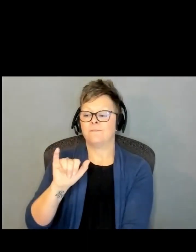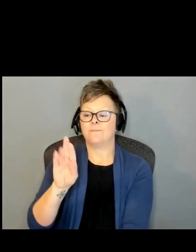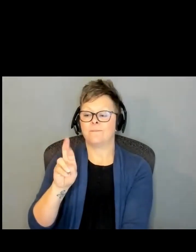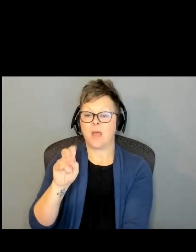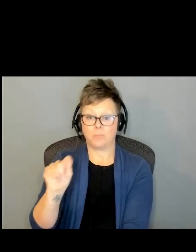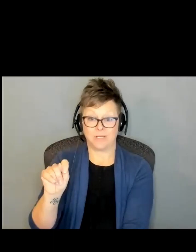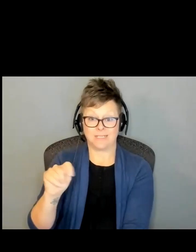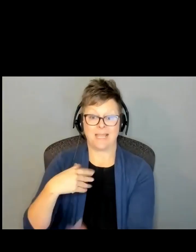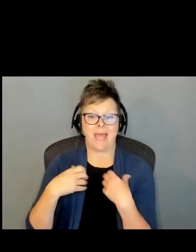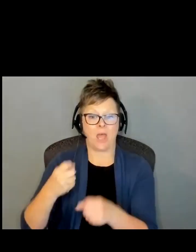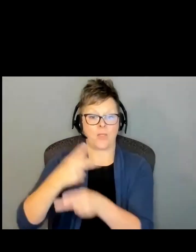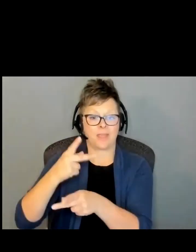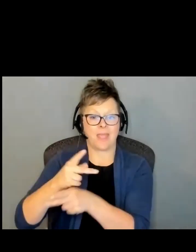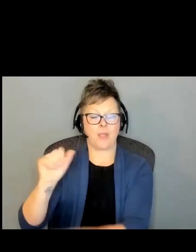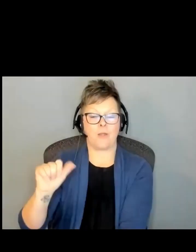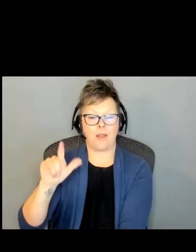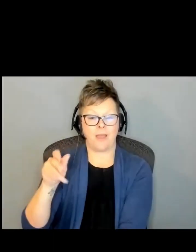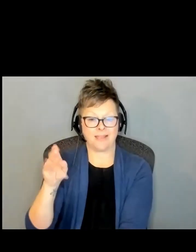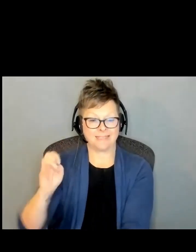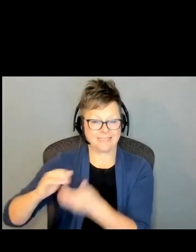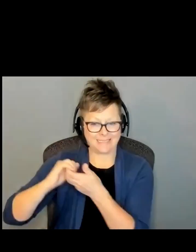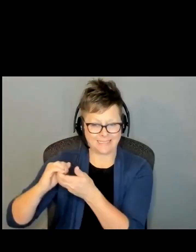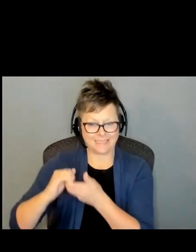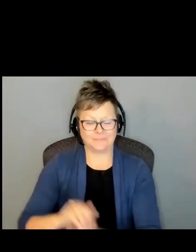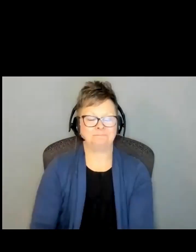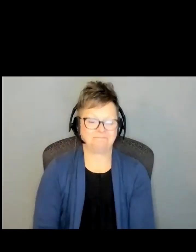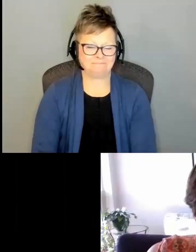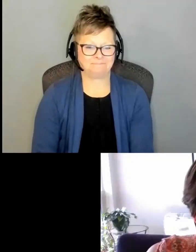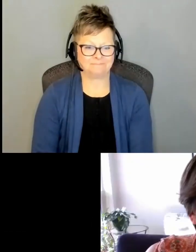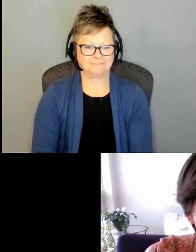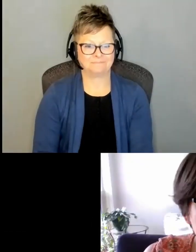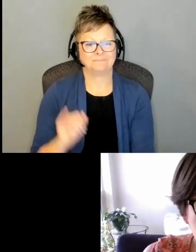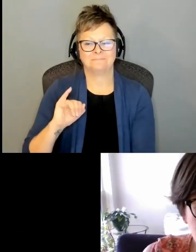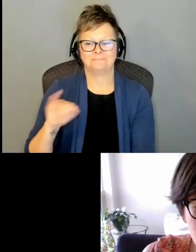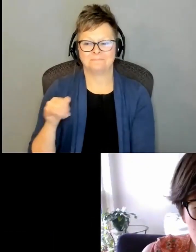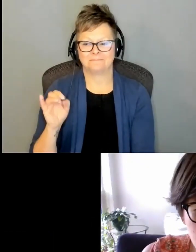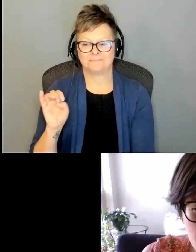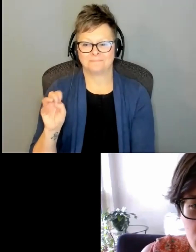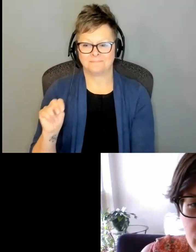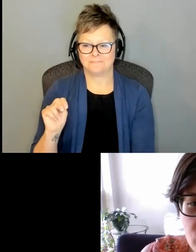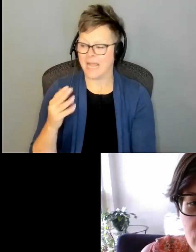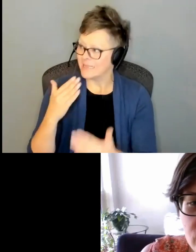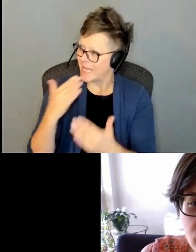Thank you so much everyone for such fulsome introductions.